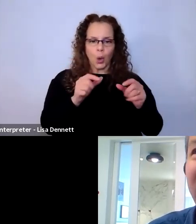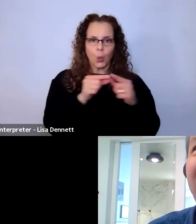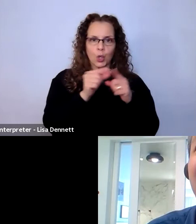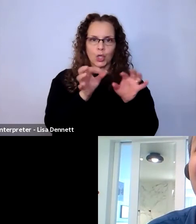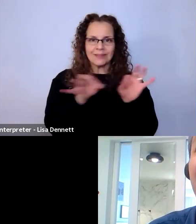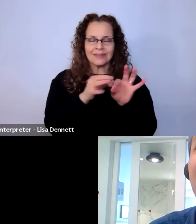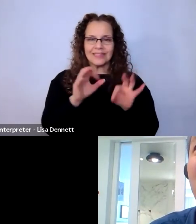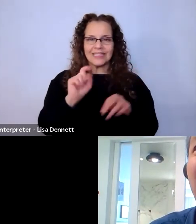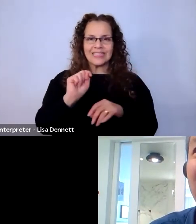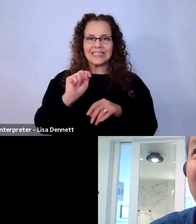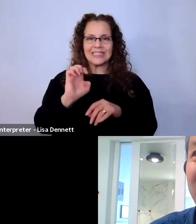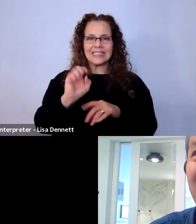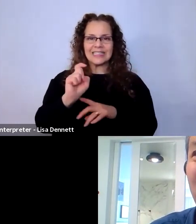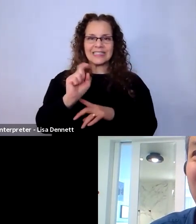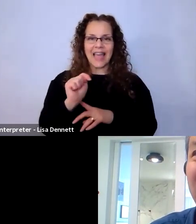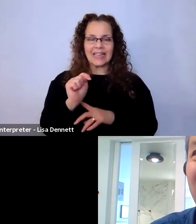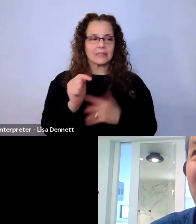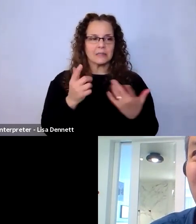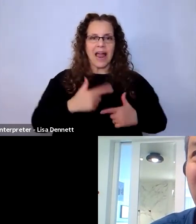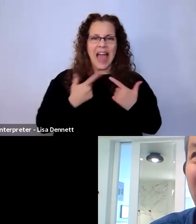Again life or death accessibility is life or death.